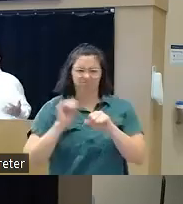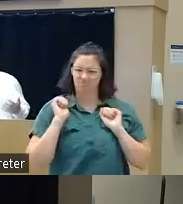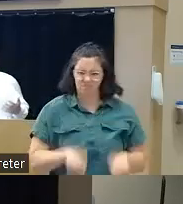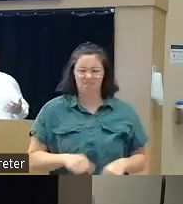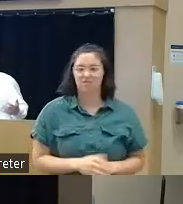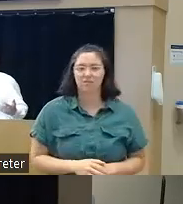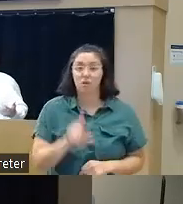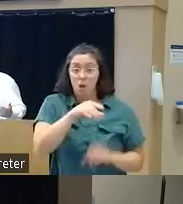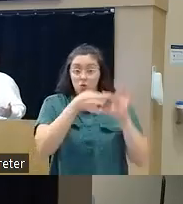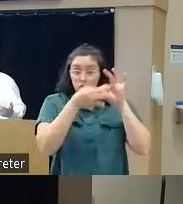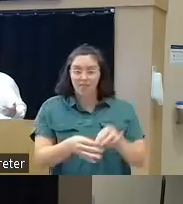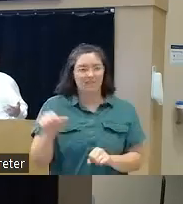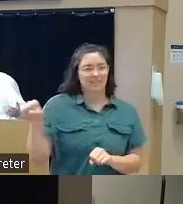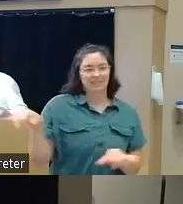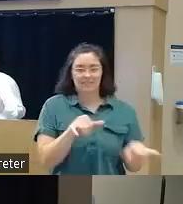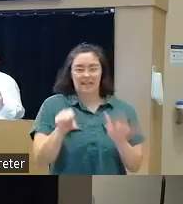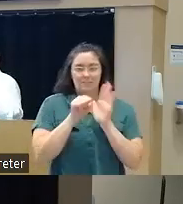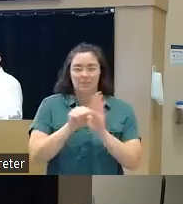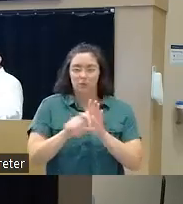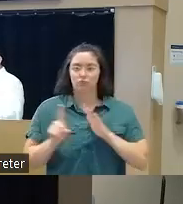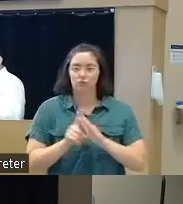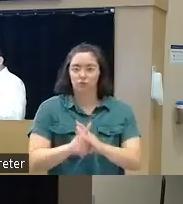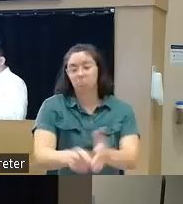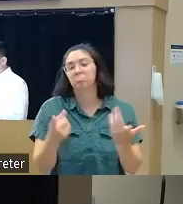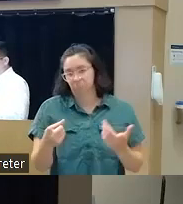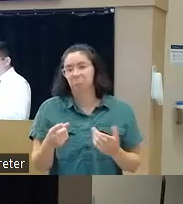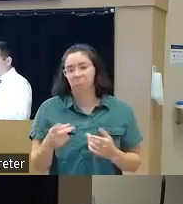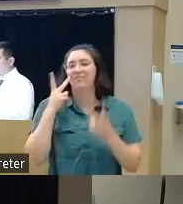that can all lead to the same symptom profile in this case let's say visual hallucinations